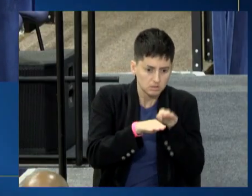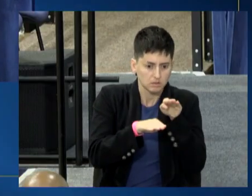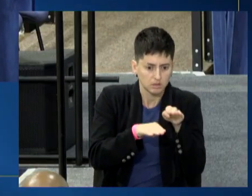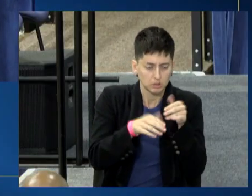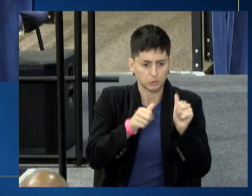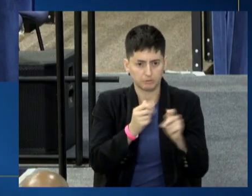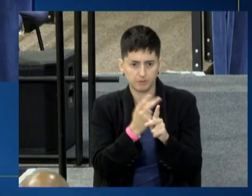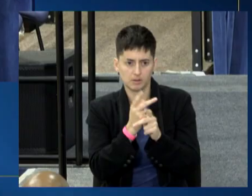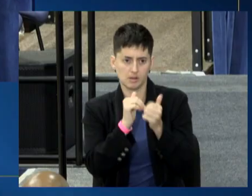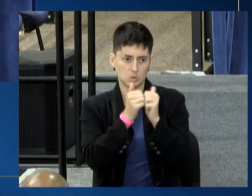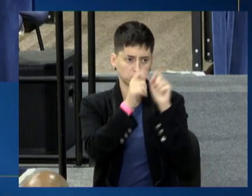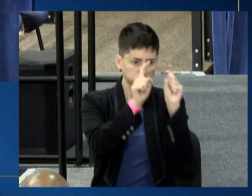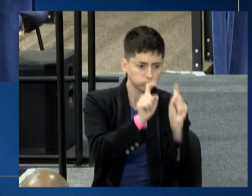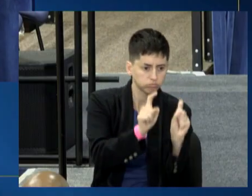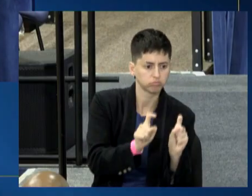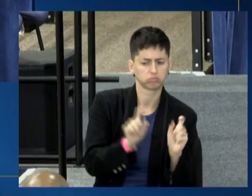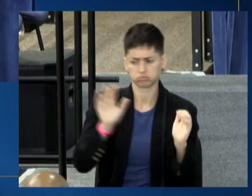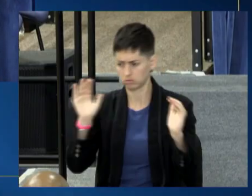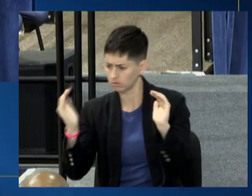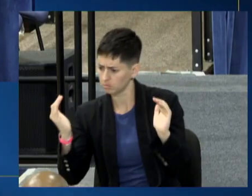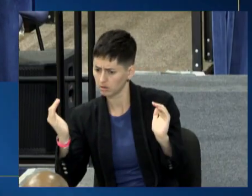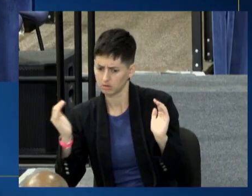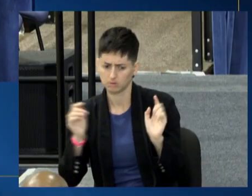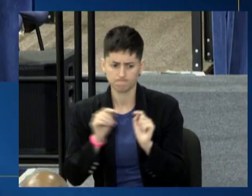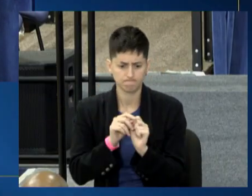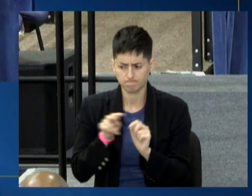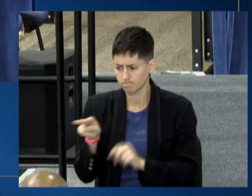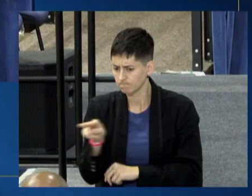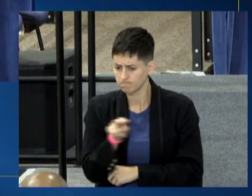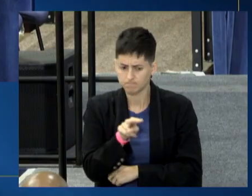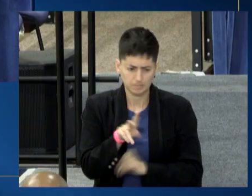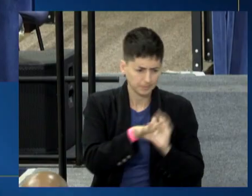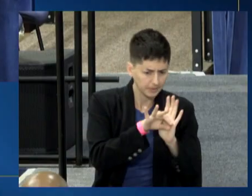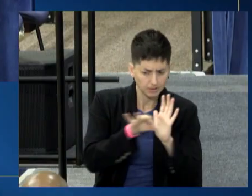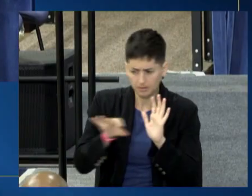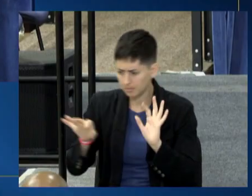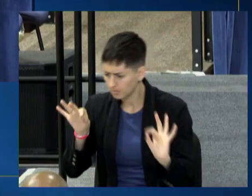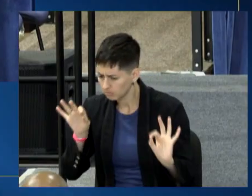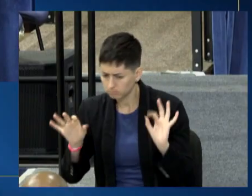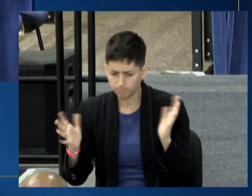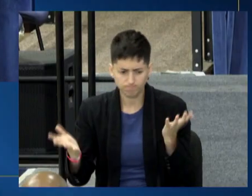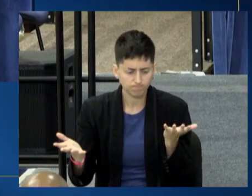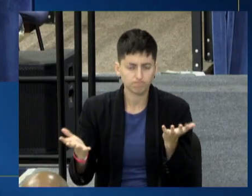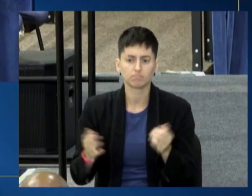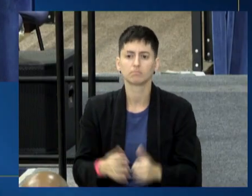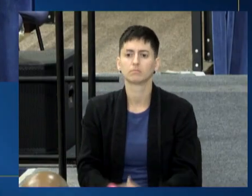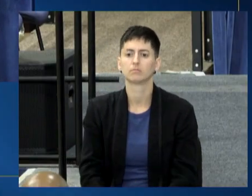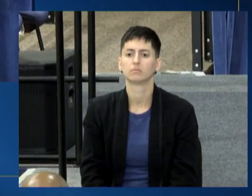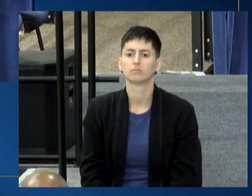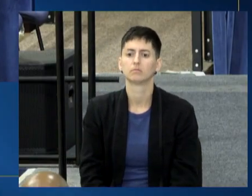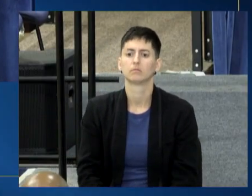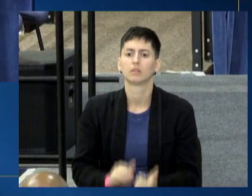how to compare them, how to select them, and eventually, how we can best embed them.